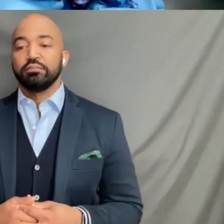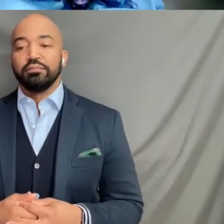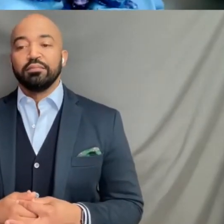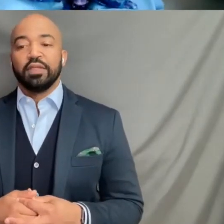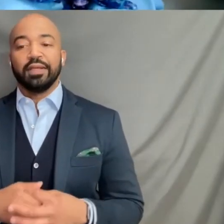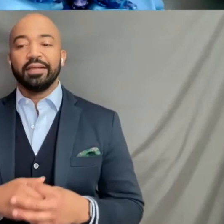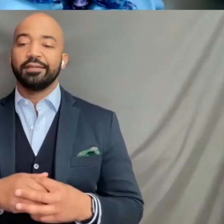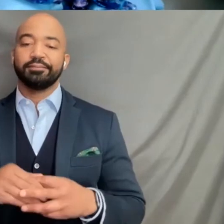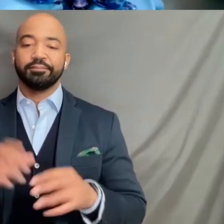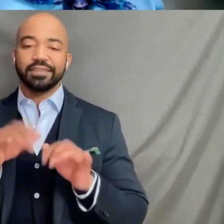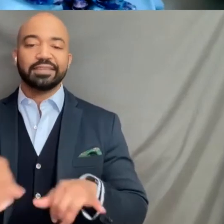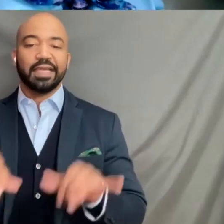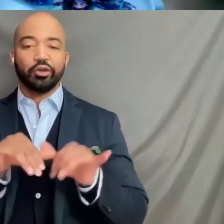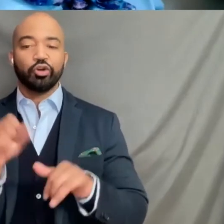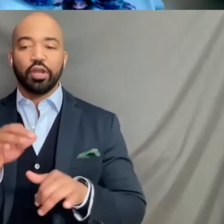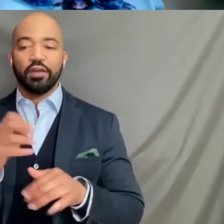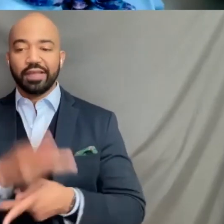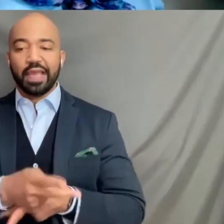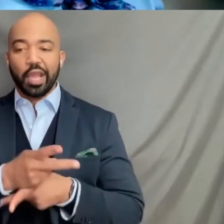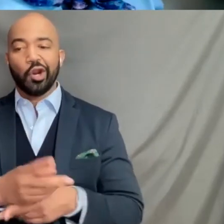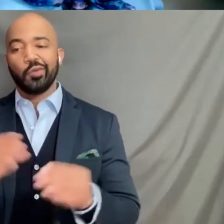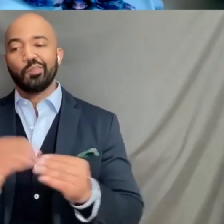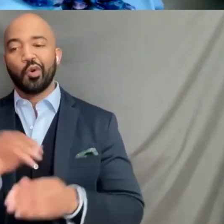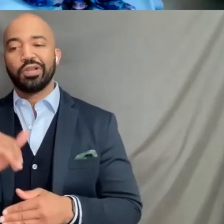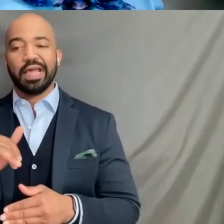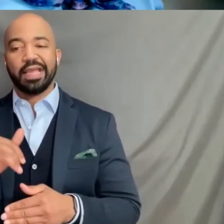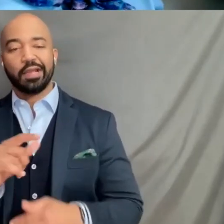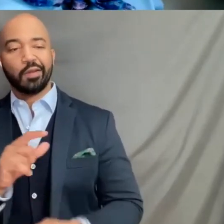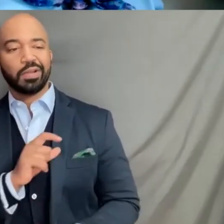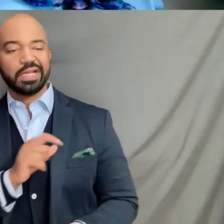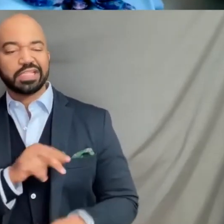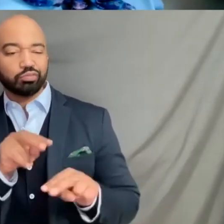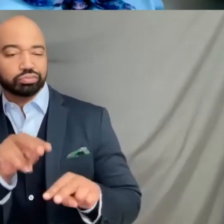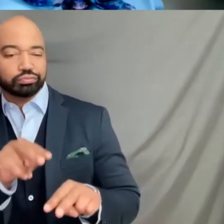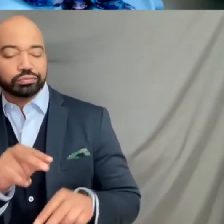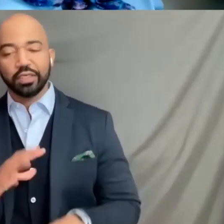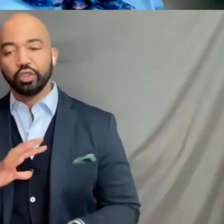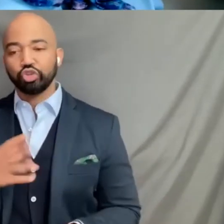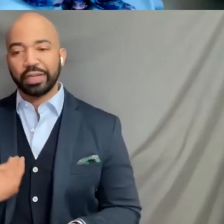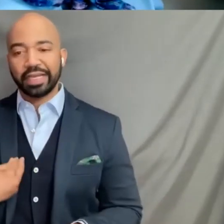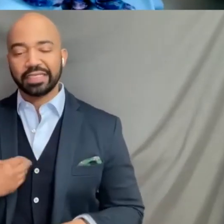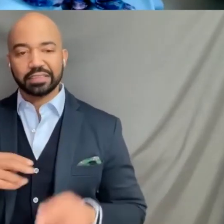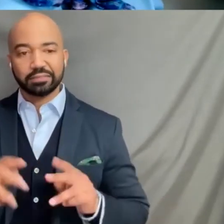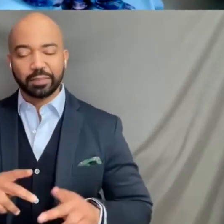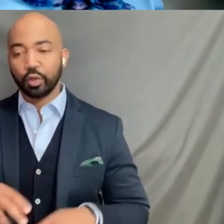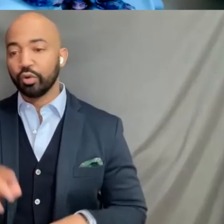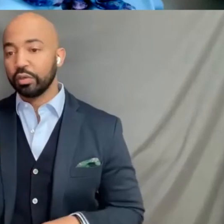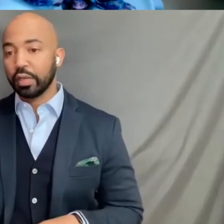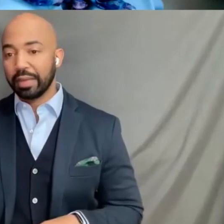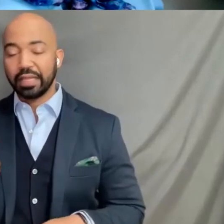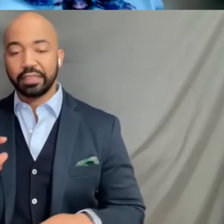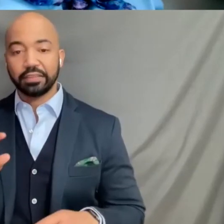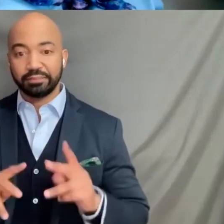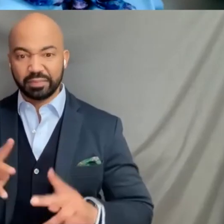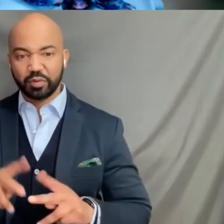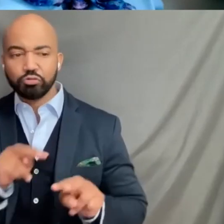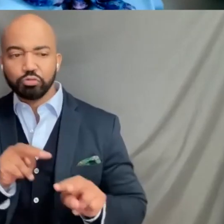which is very policing of trans folks, nonbinary folks and choices to a more informed consent model.